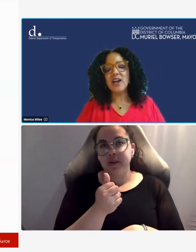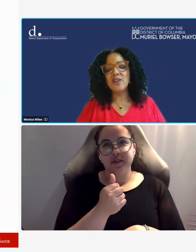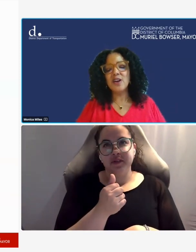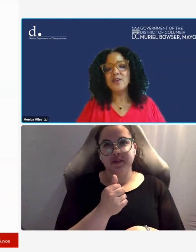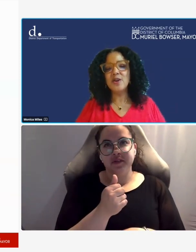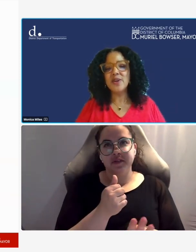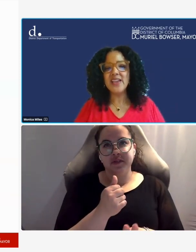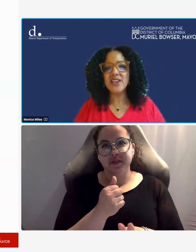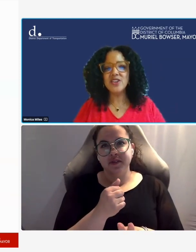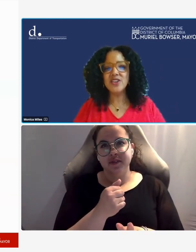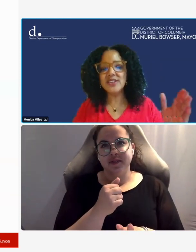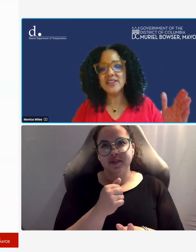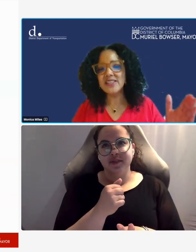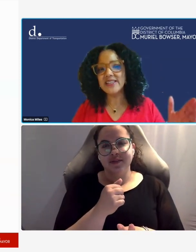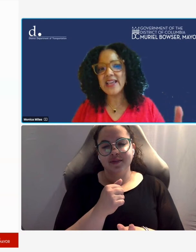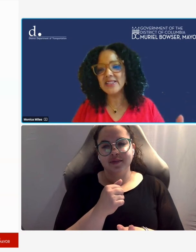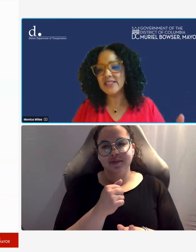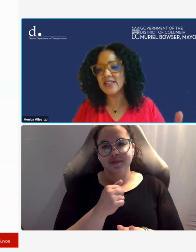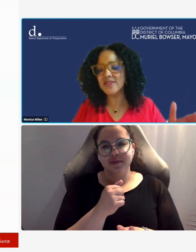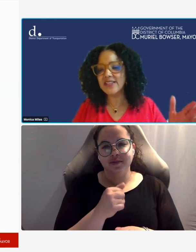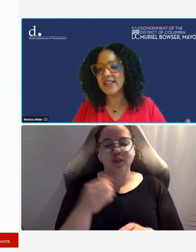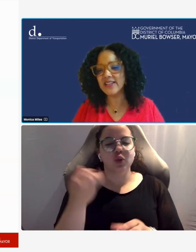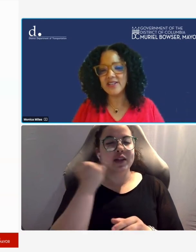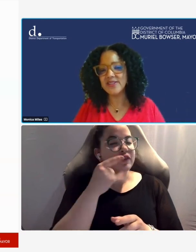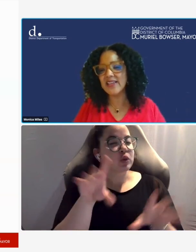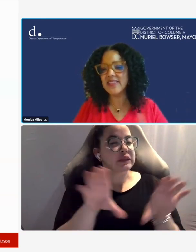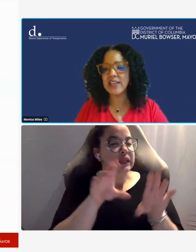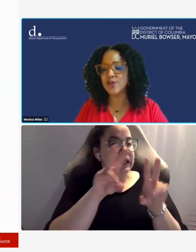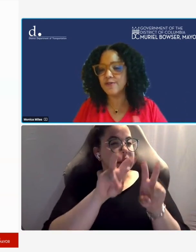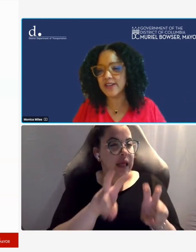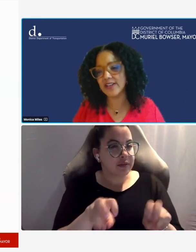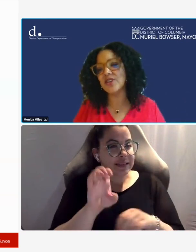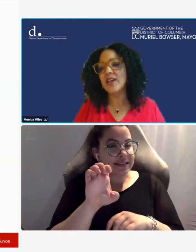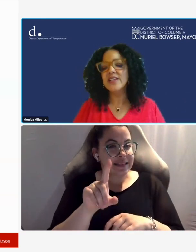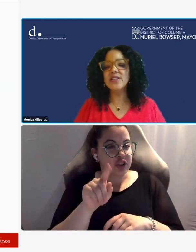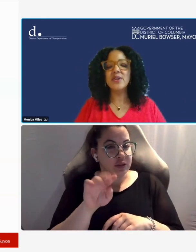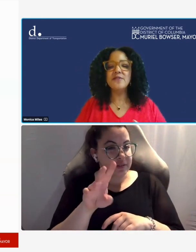of knowing that you've done the analysis of the executives and that you're finished so if there